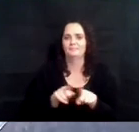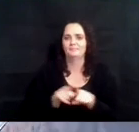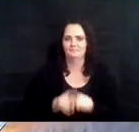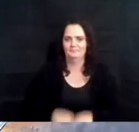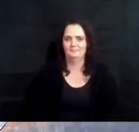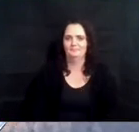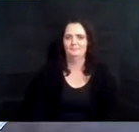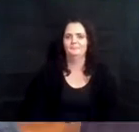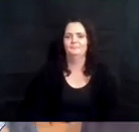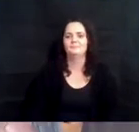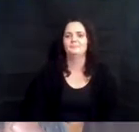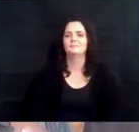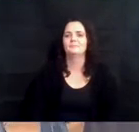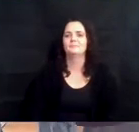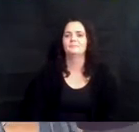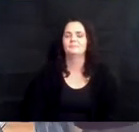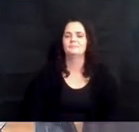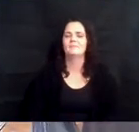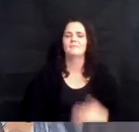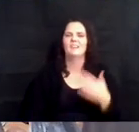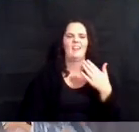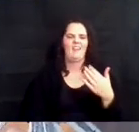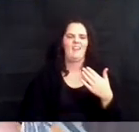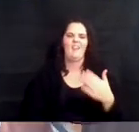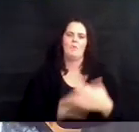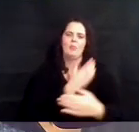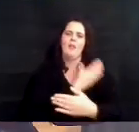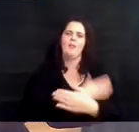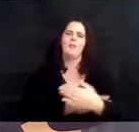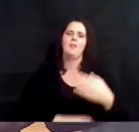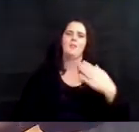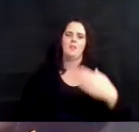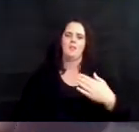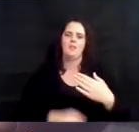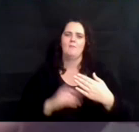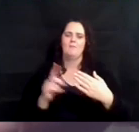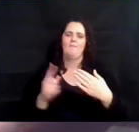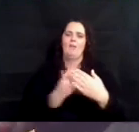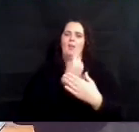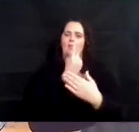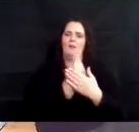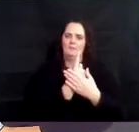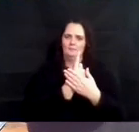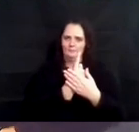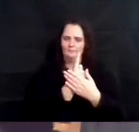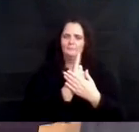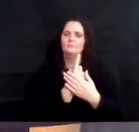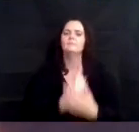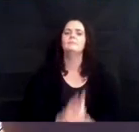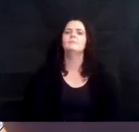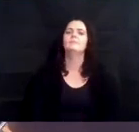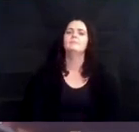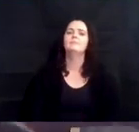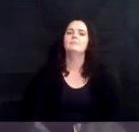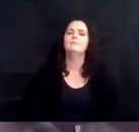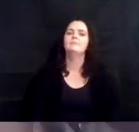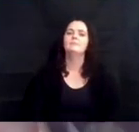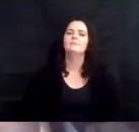the flag behind the hand there, and I'm gonna do the exact same thing. I'm gonna come up through,